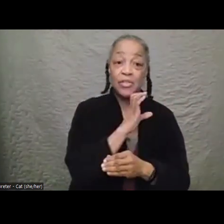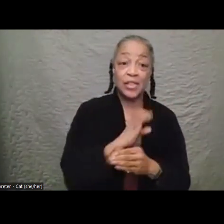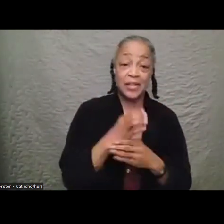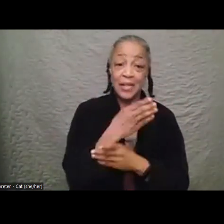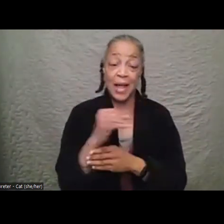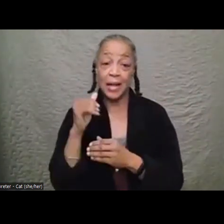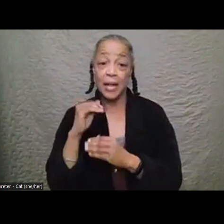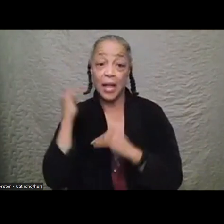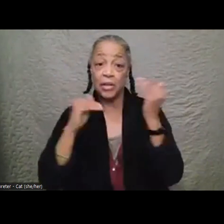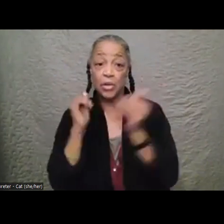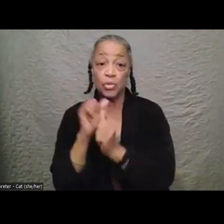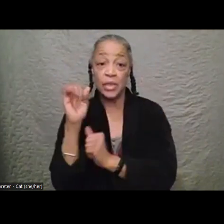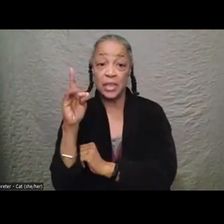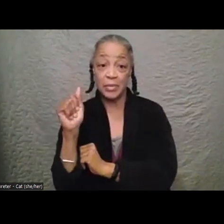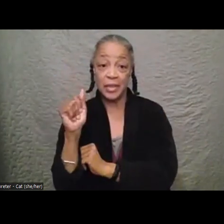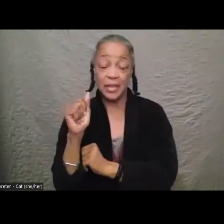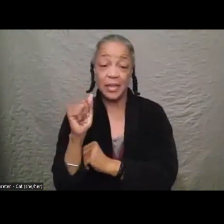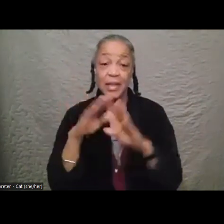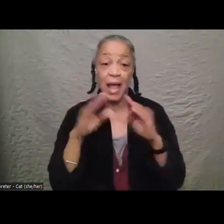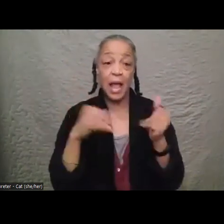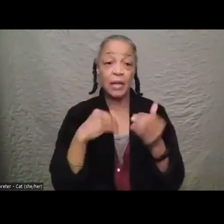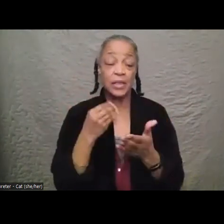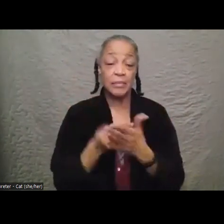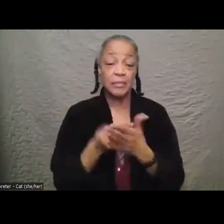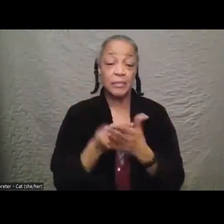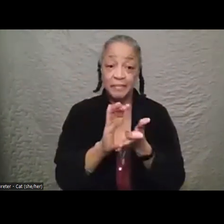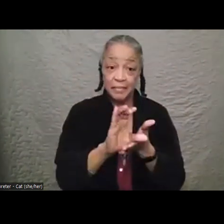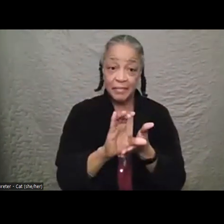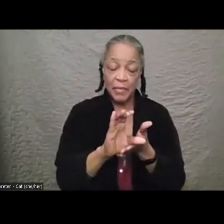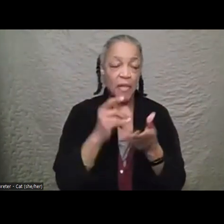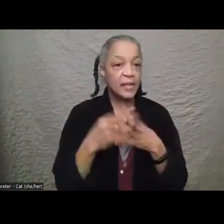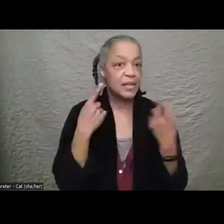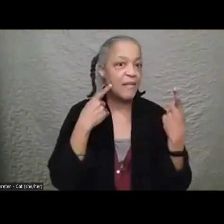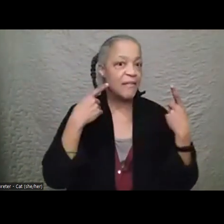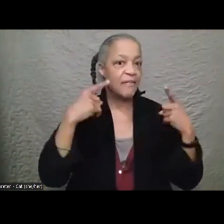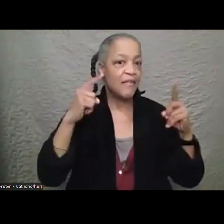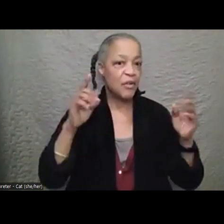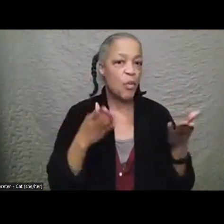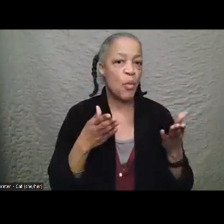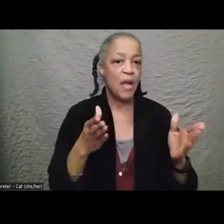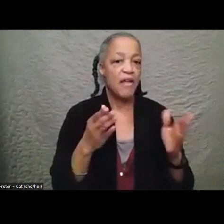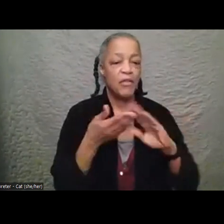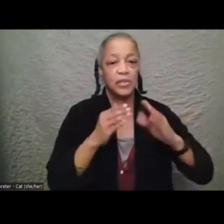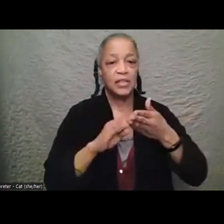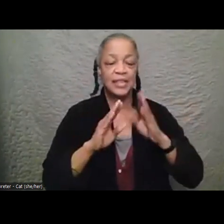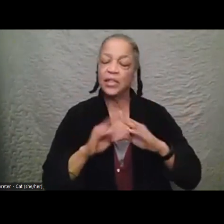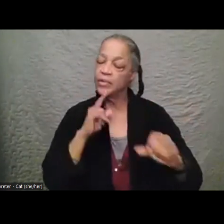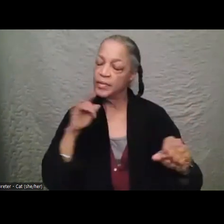Housing subsidies are one of the most effective ways for the city to ensure that people can